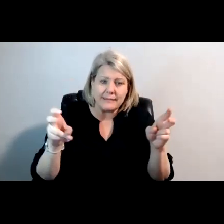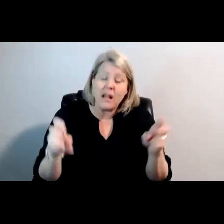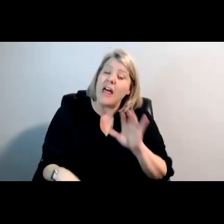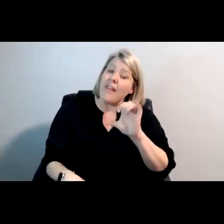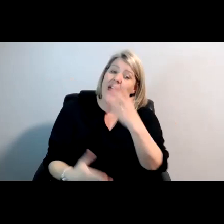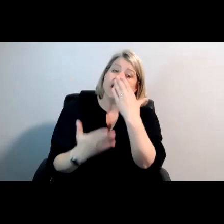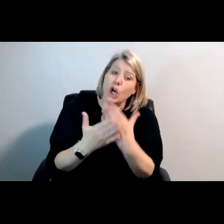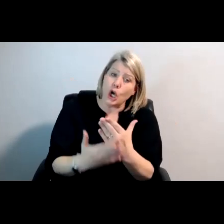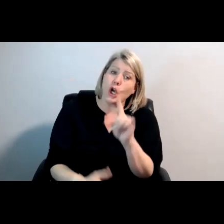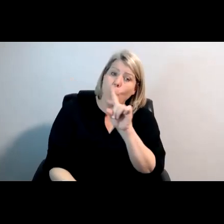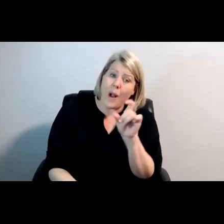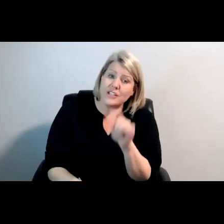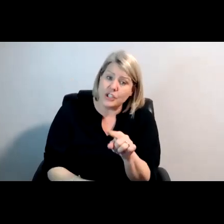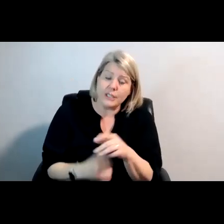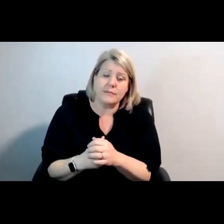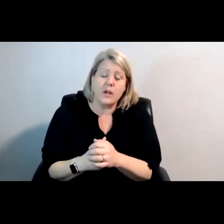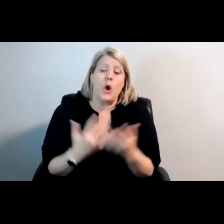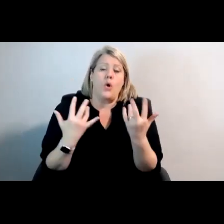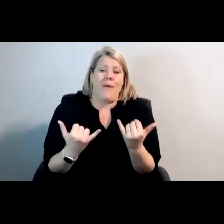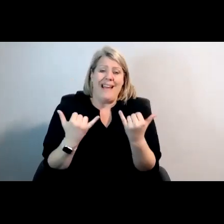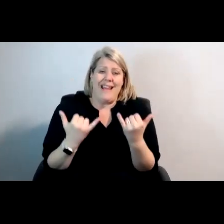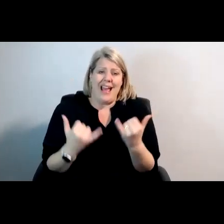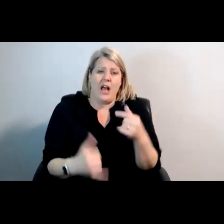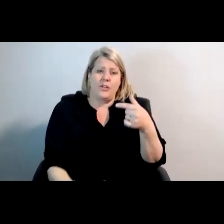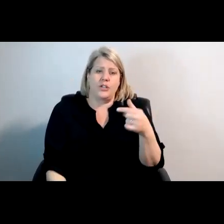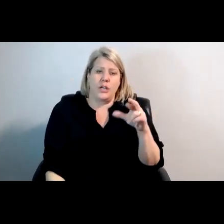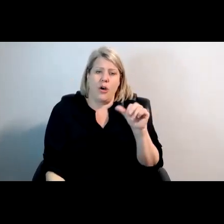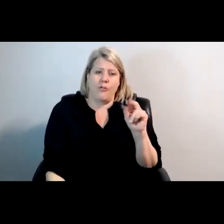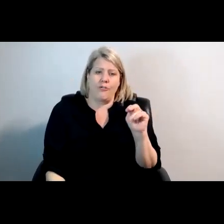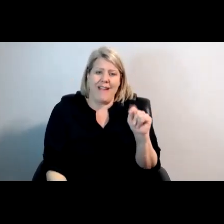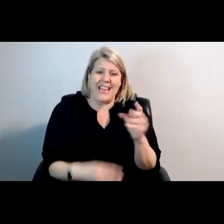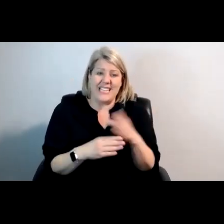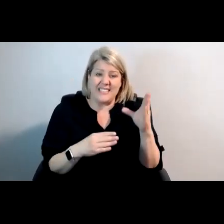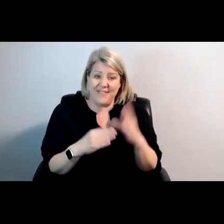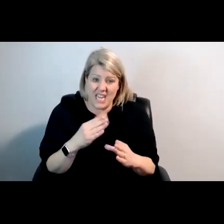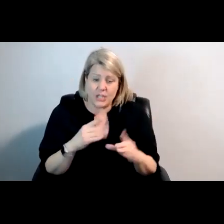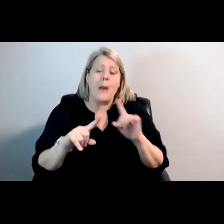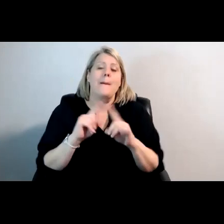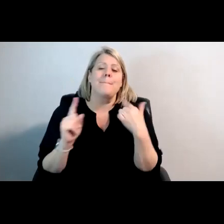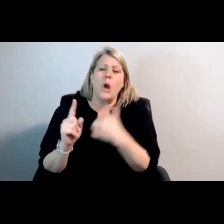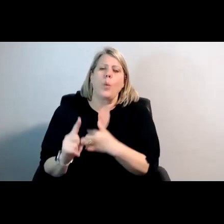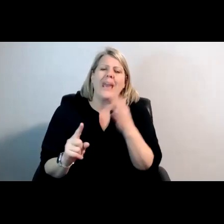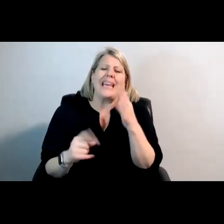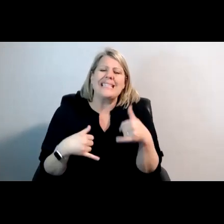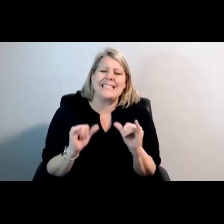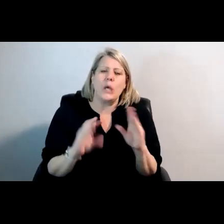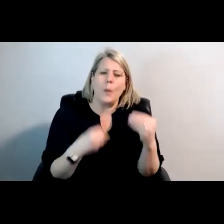Right now, the grant has concluded. However, we continue to provide technical assistance